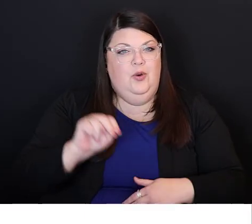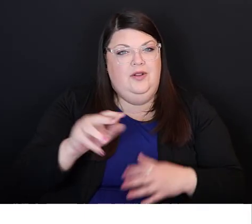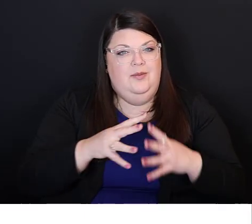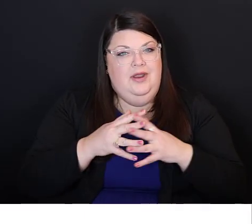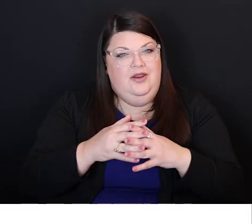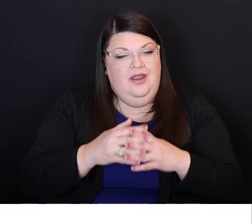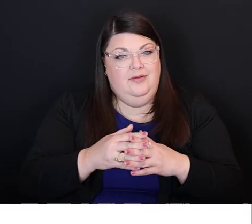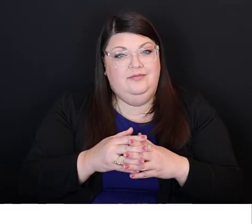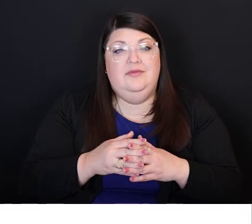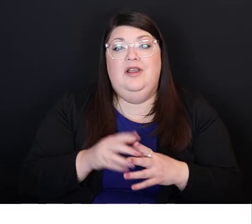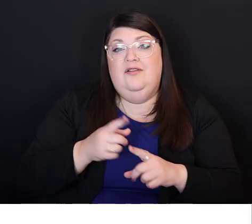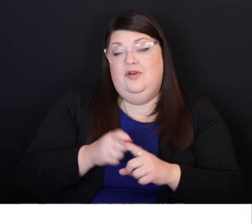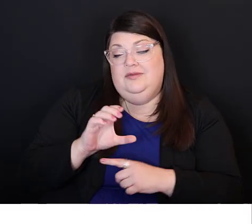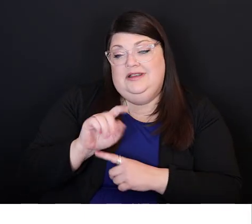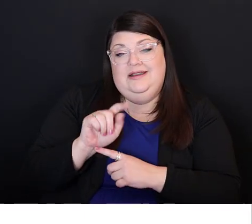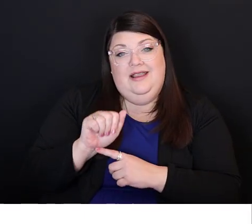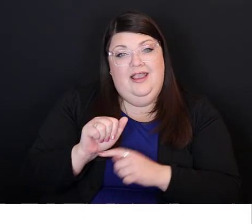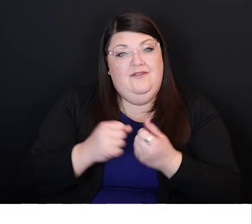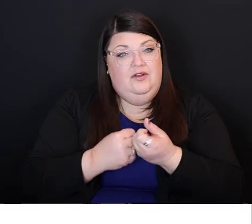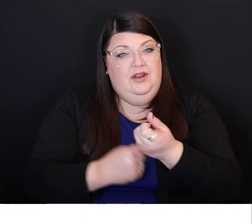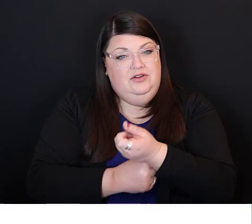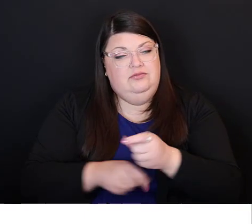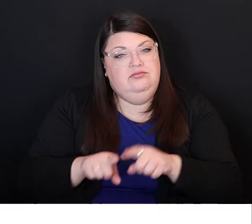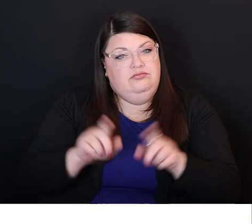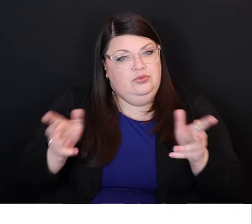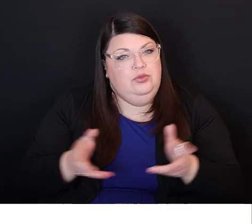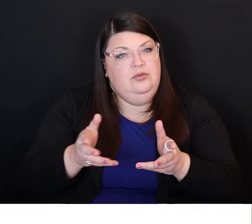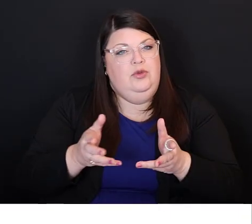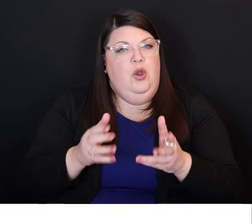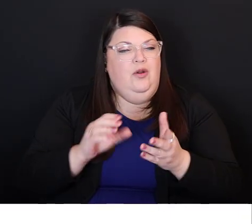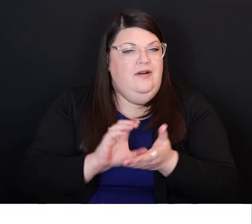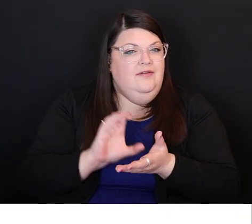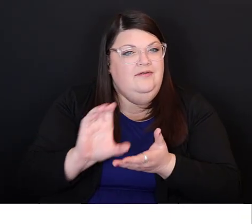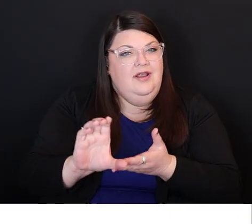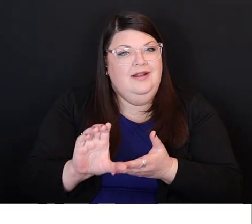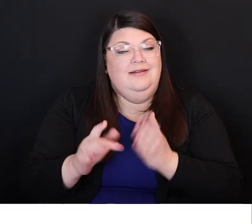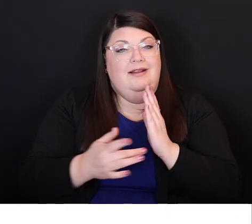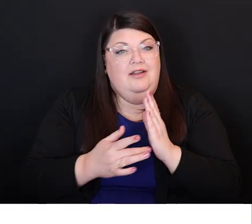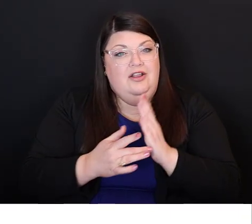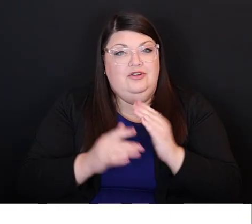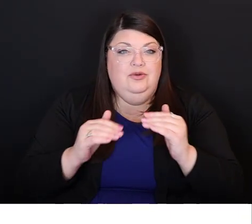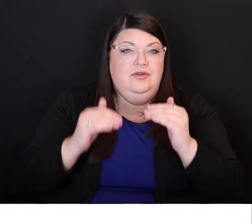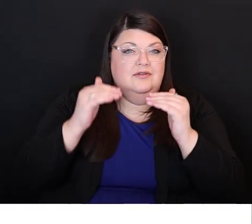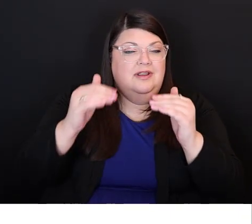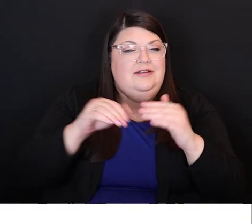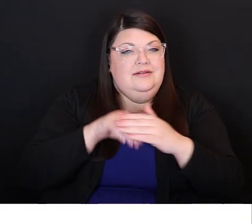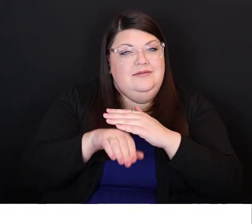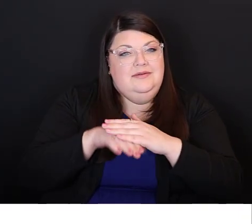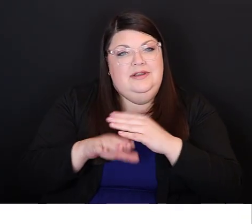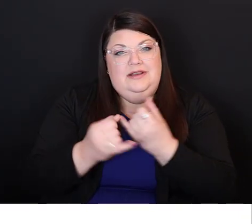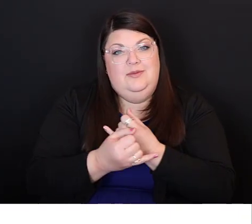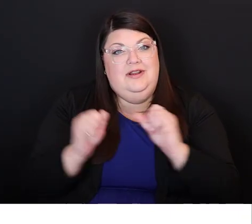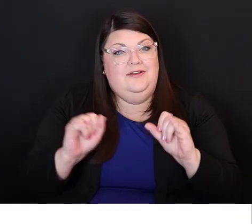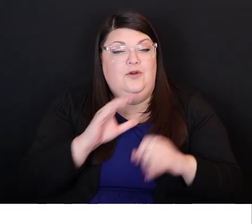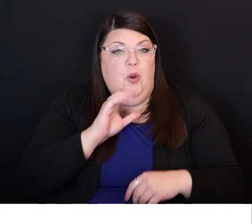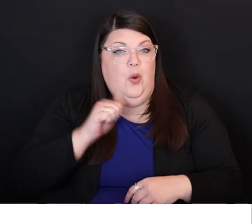Through the CTA Foundation, they also promote and fund technology to advance accessibility and independence for older adults and people with